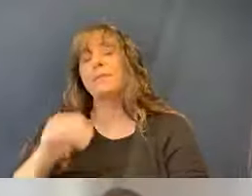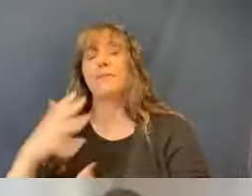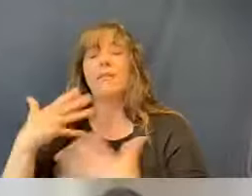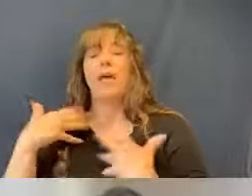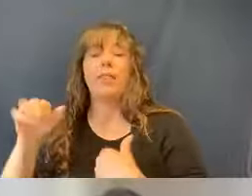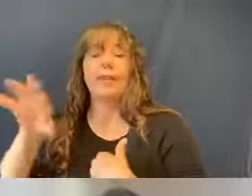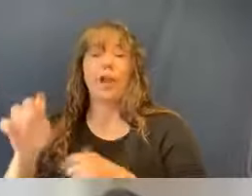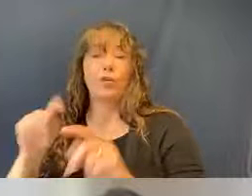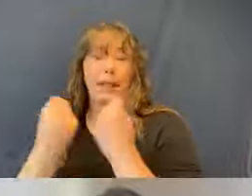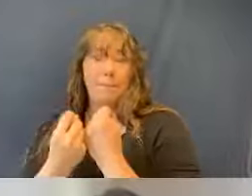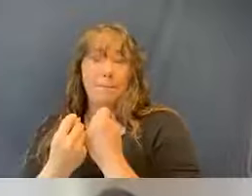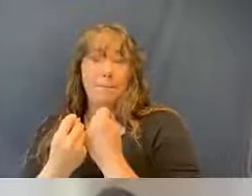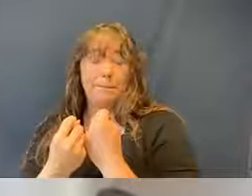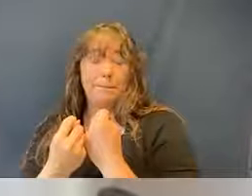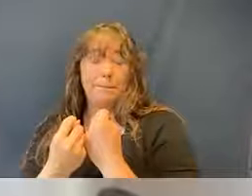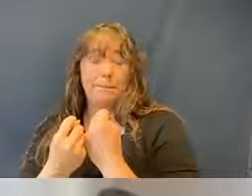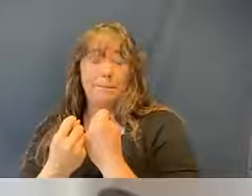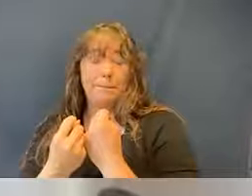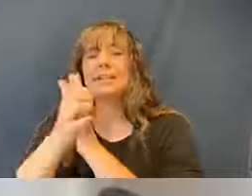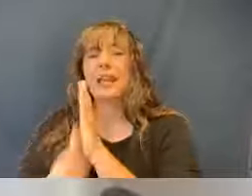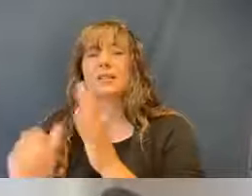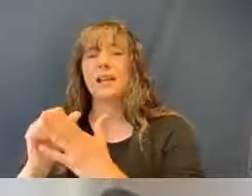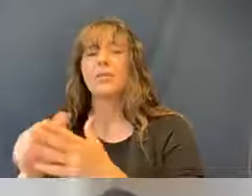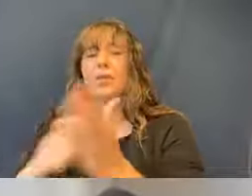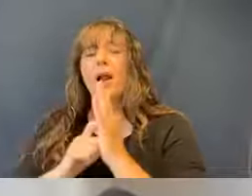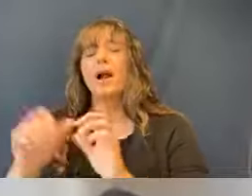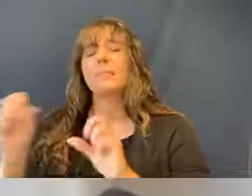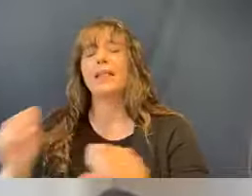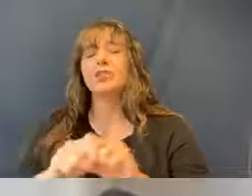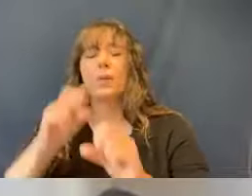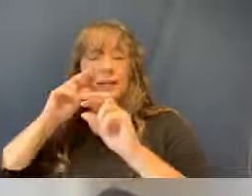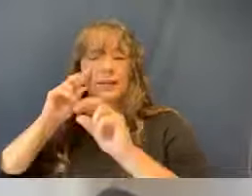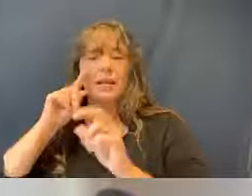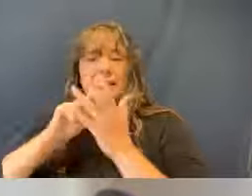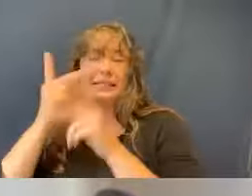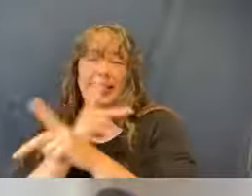require the ability to assess all the information including the recognition of the significance